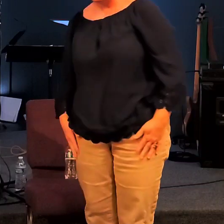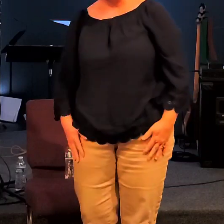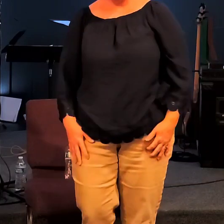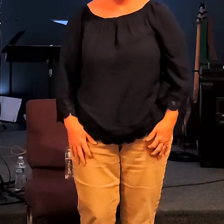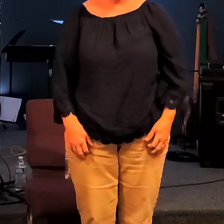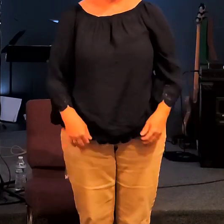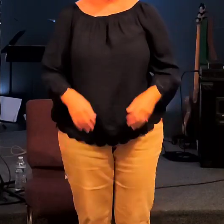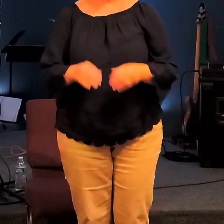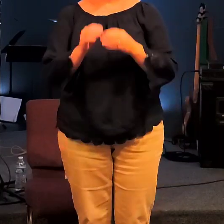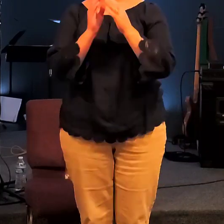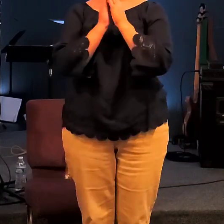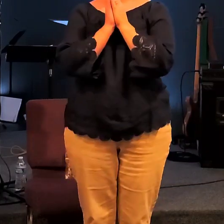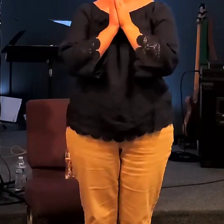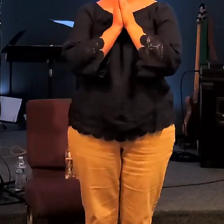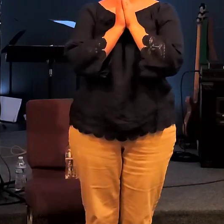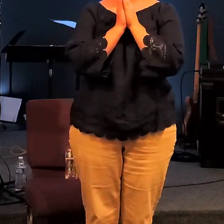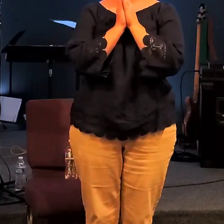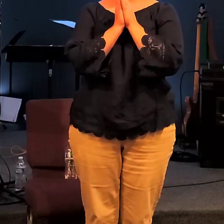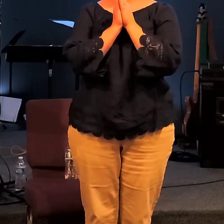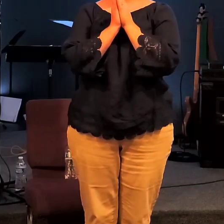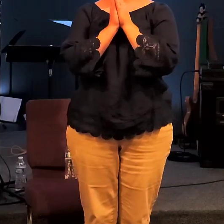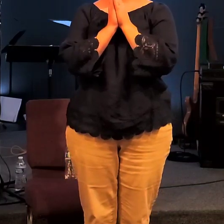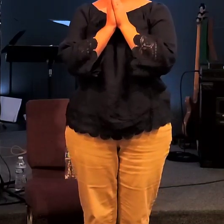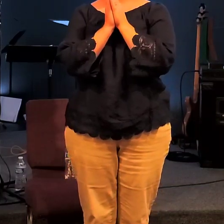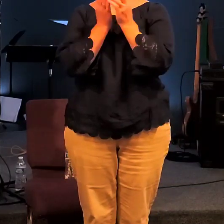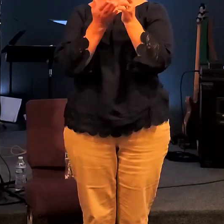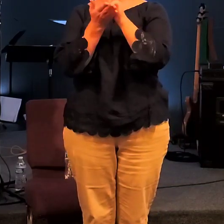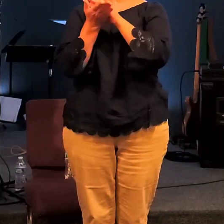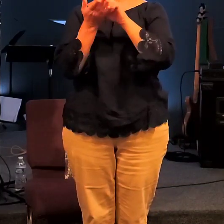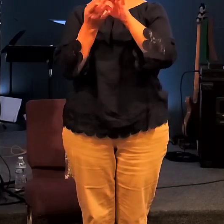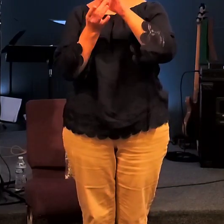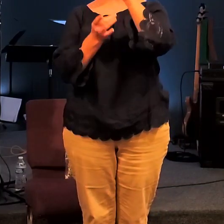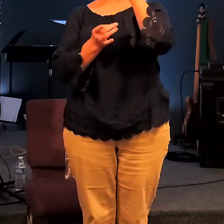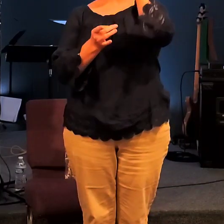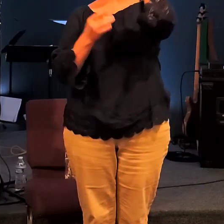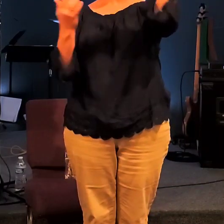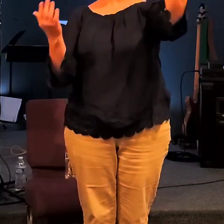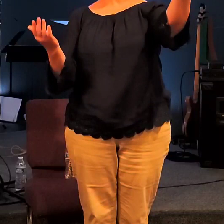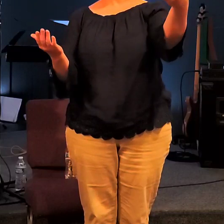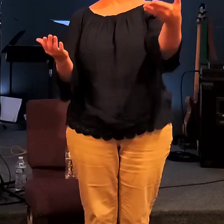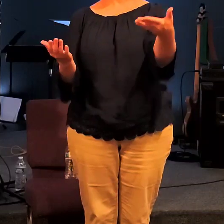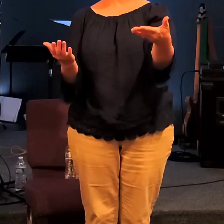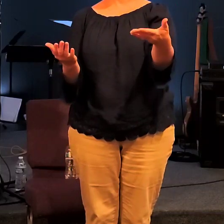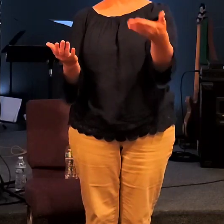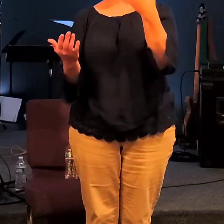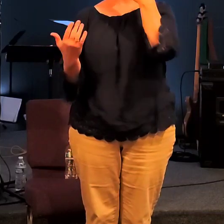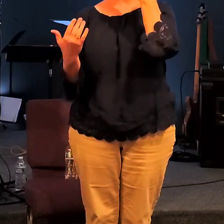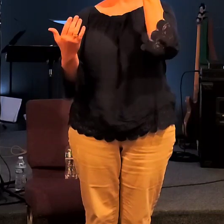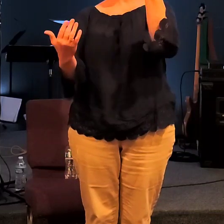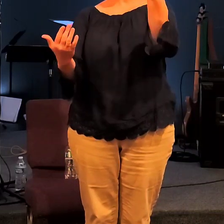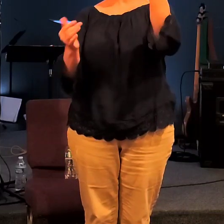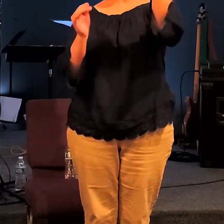you're welcome here in this room we thank you for your presence here with us today and